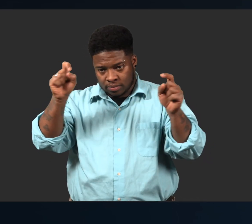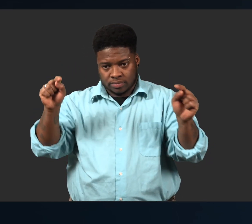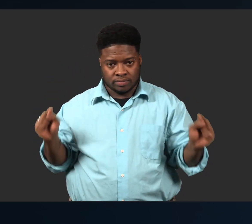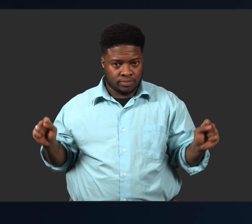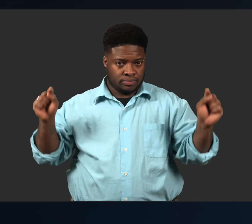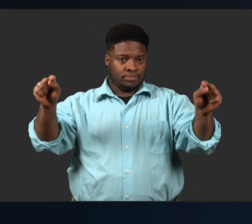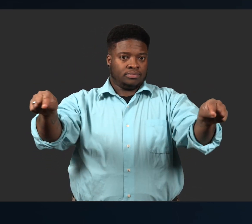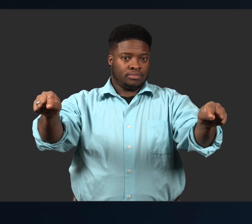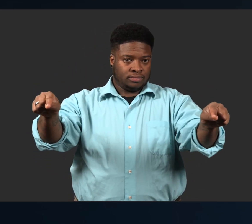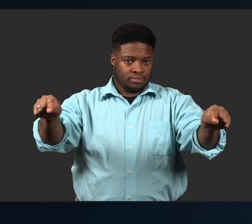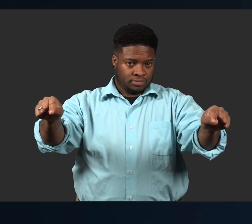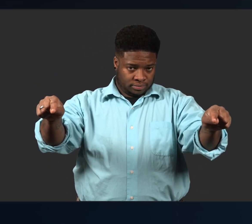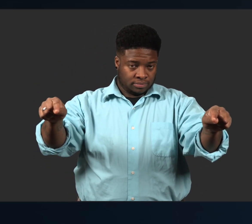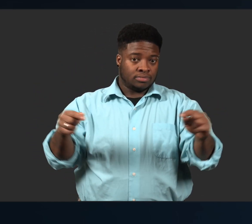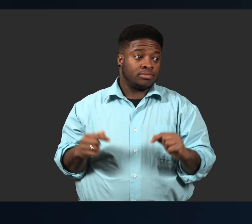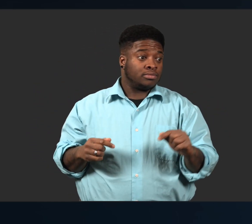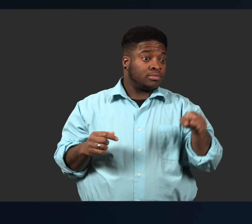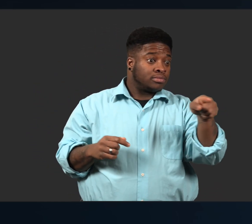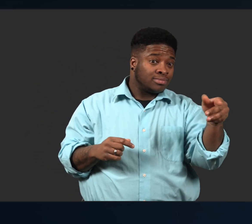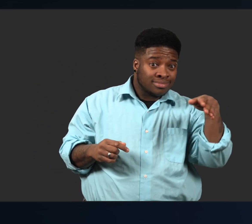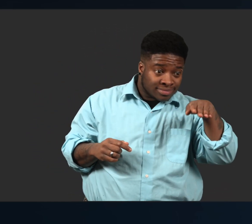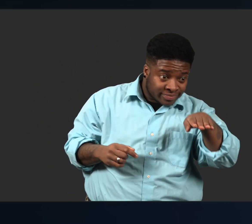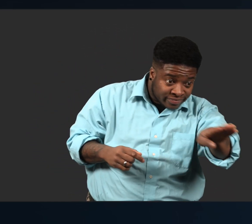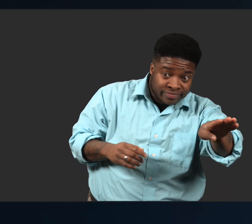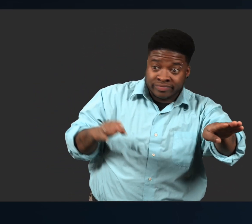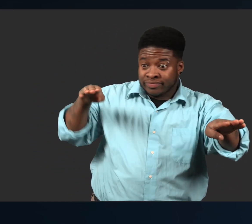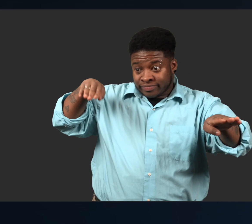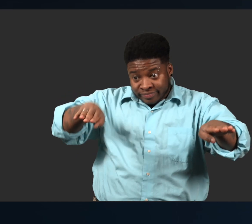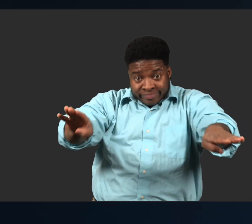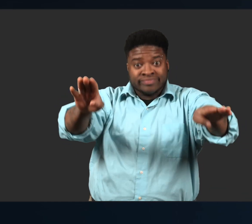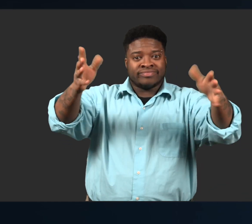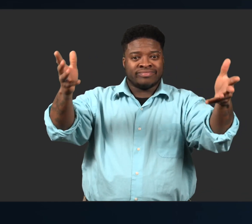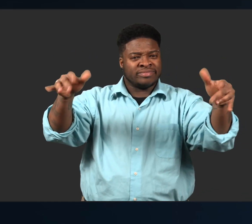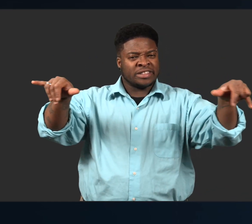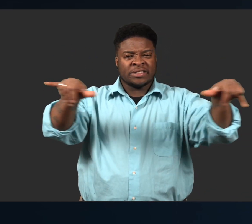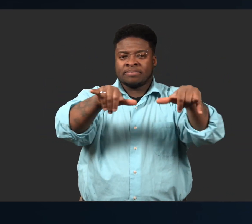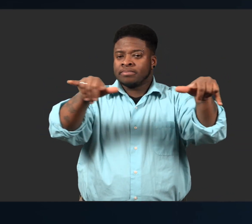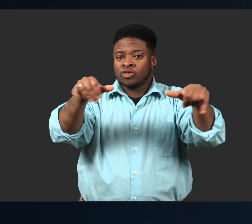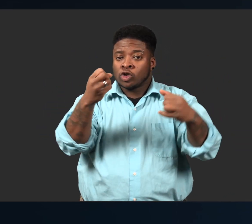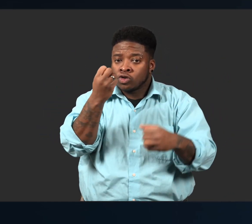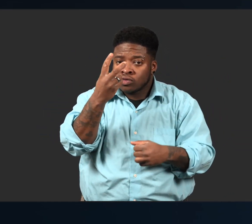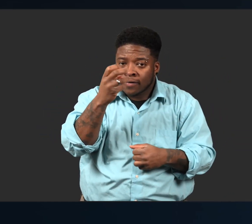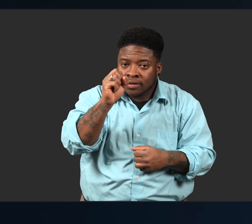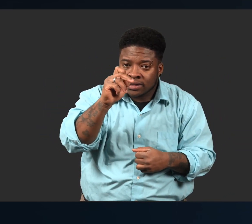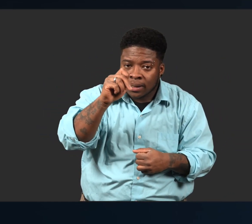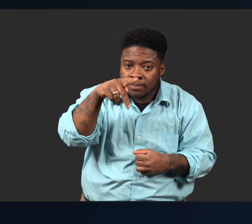Alice goes to one for women. The programming at their respective halfway houses is identical: 12 step groups.